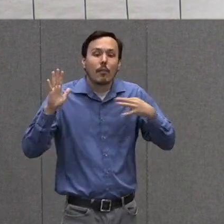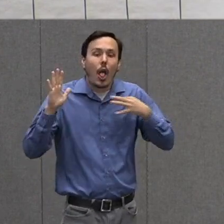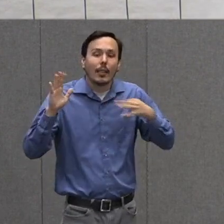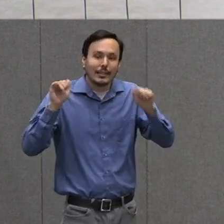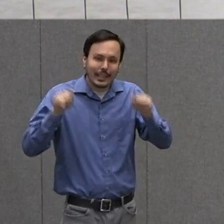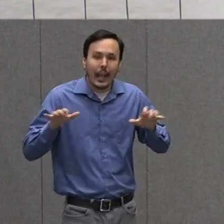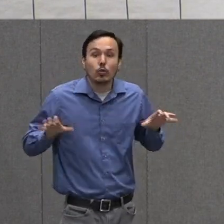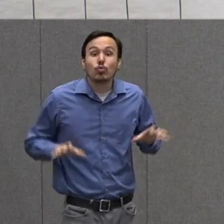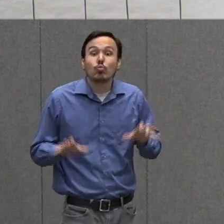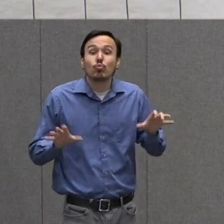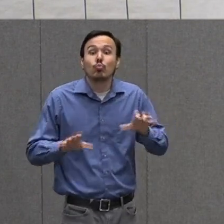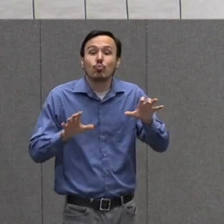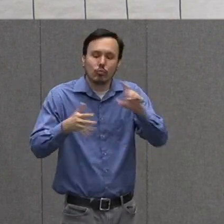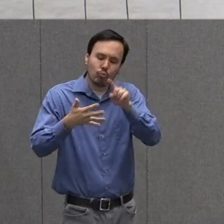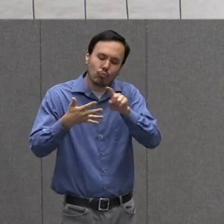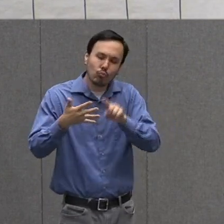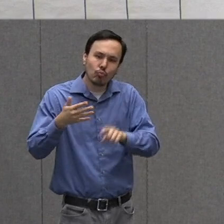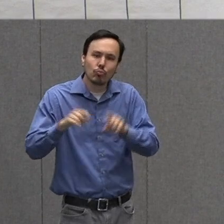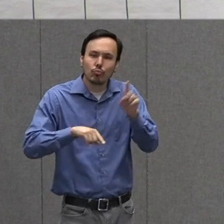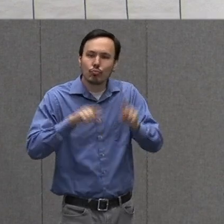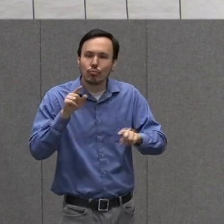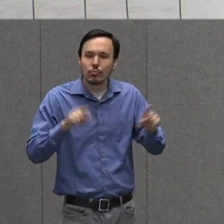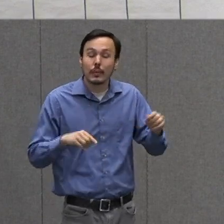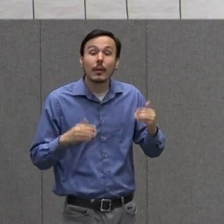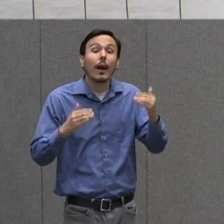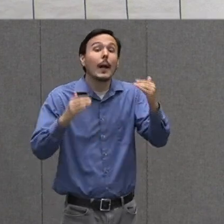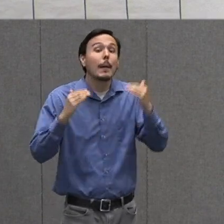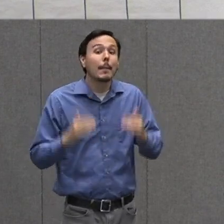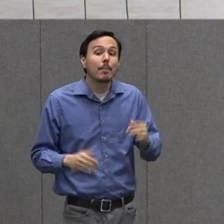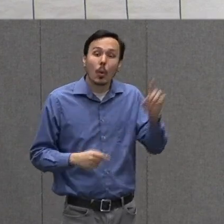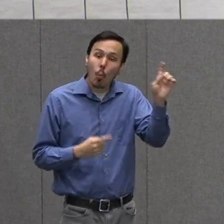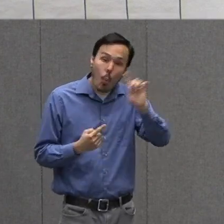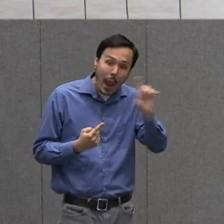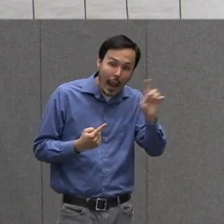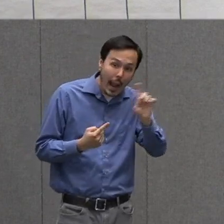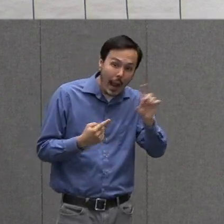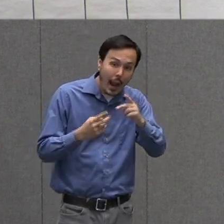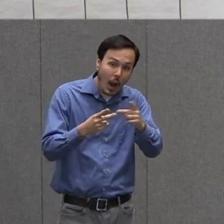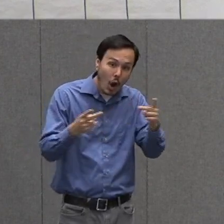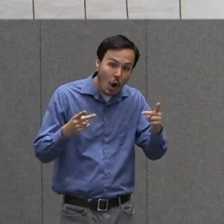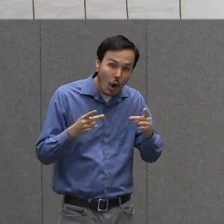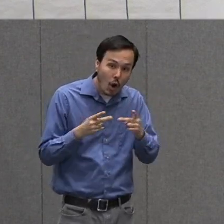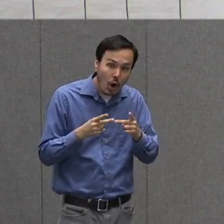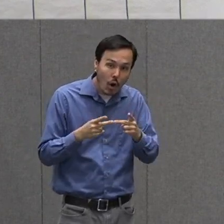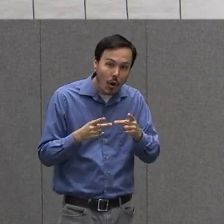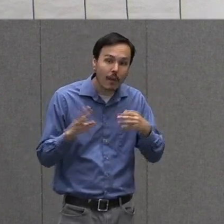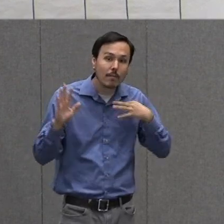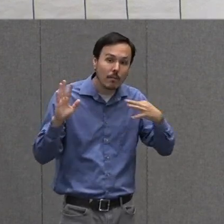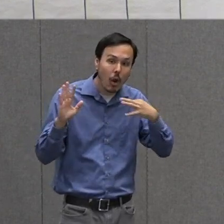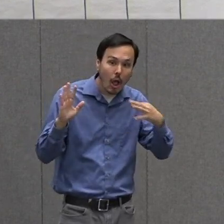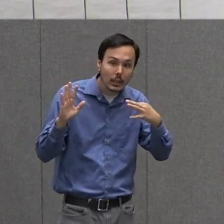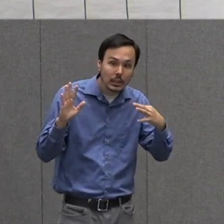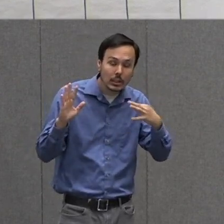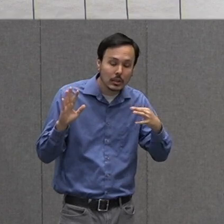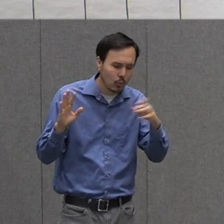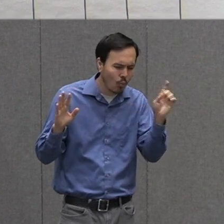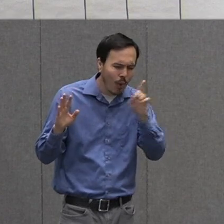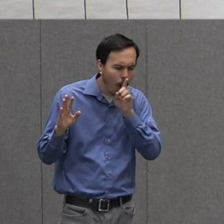We talked about where volunteers are at. And then we concluded our poem.